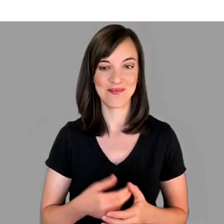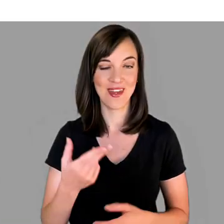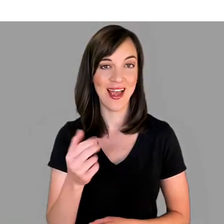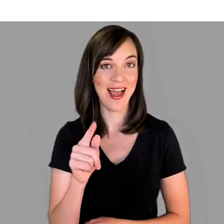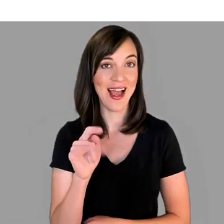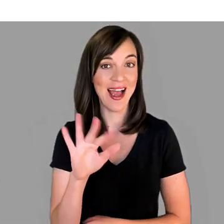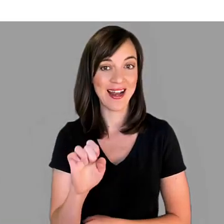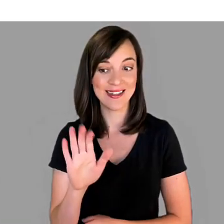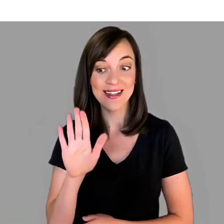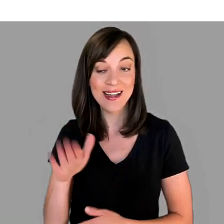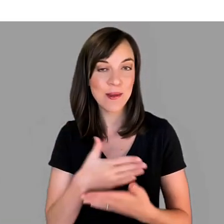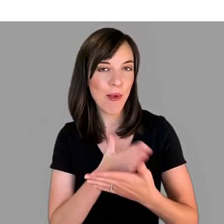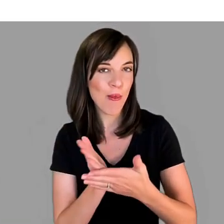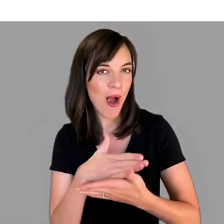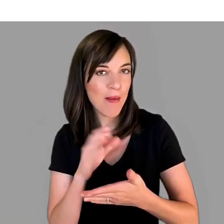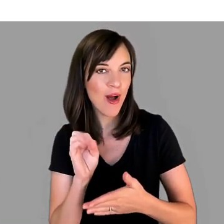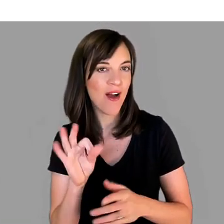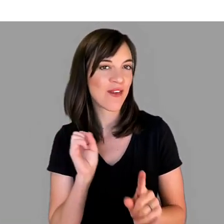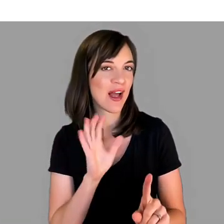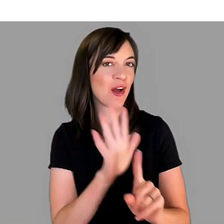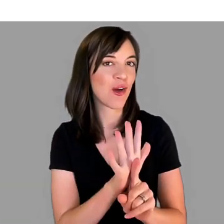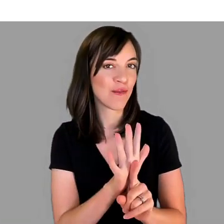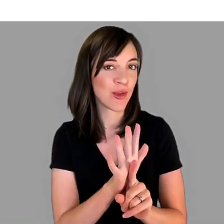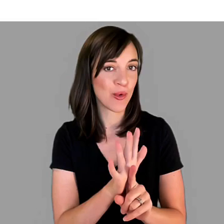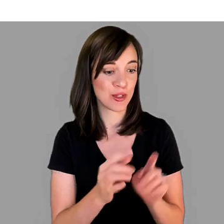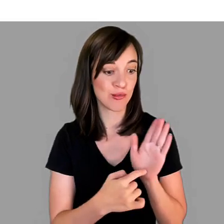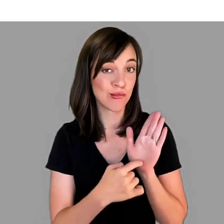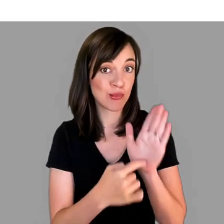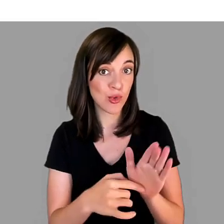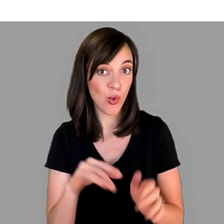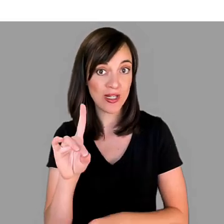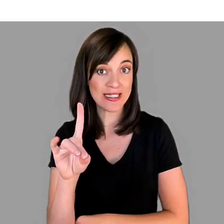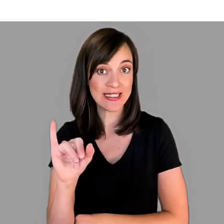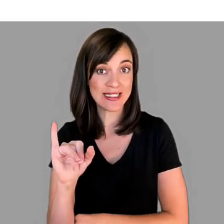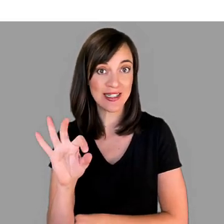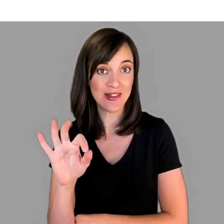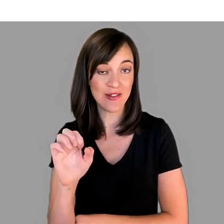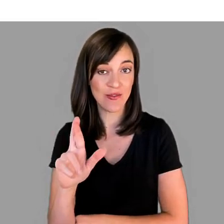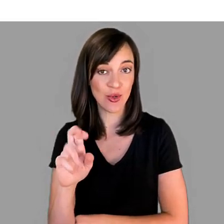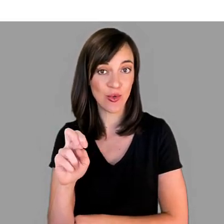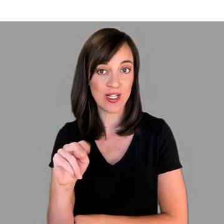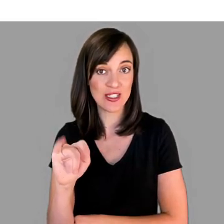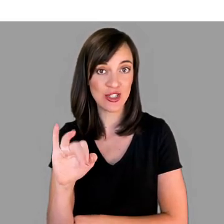Hattie’s Barometer of Influence shows differentiation in the zone of desired effects at .5.